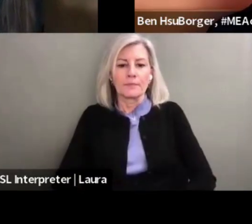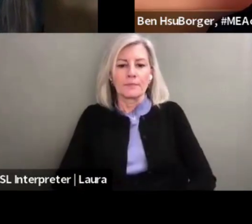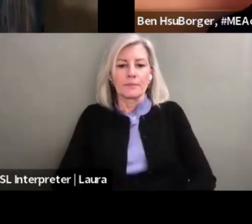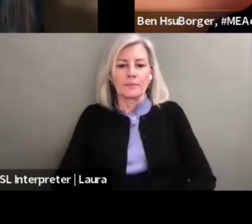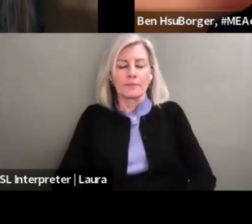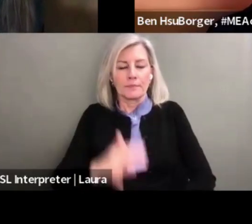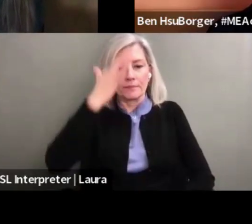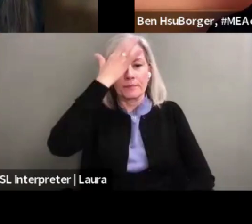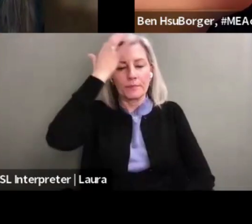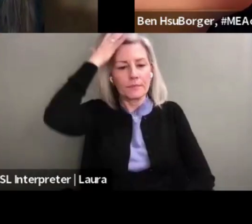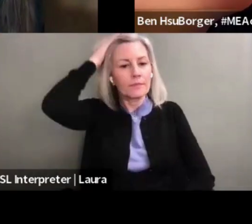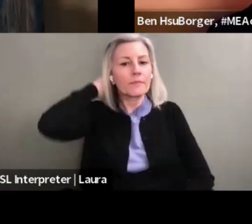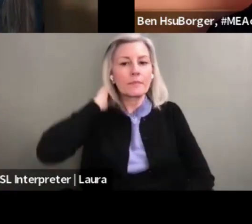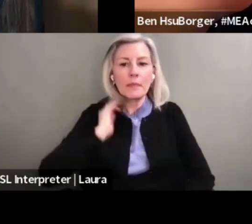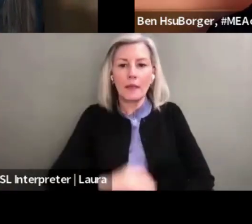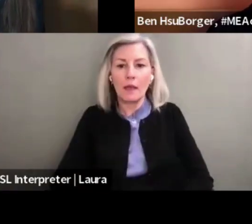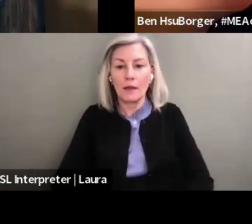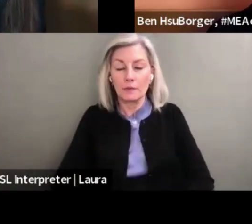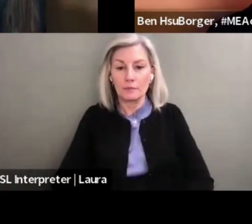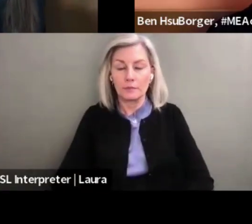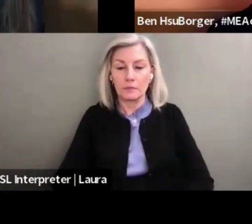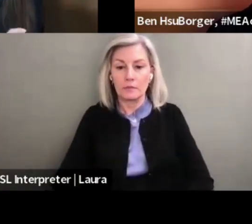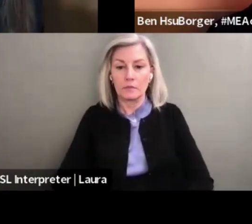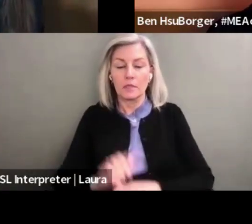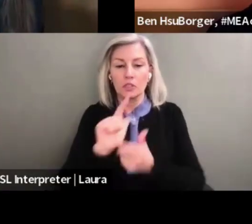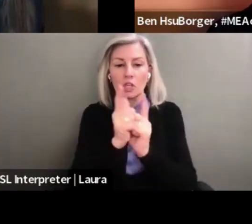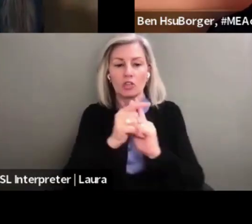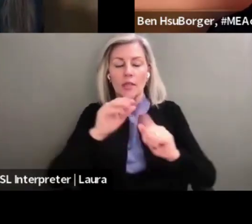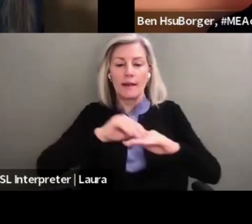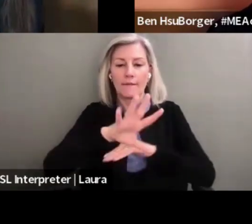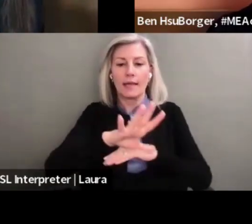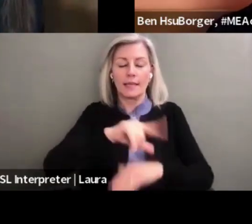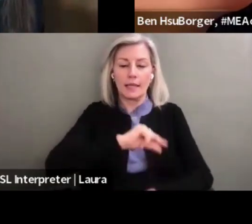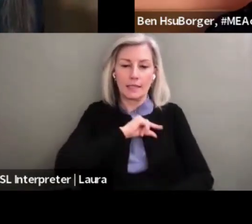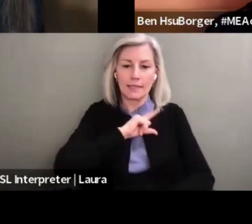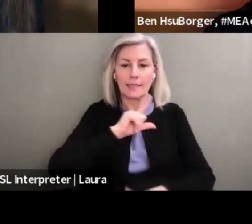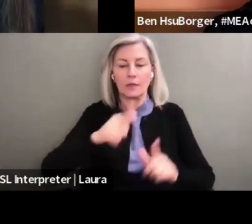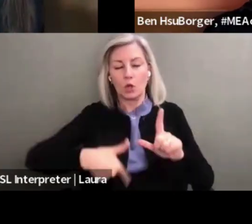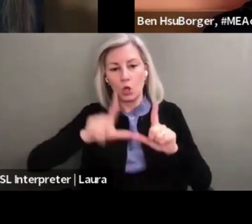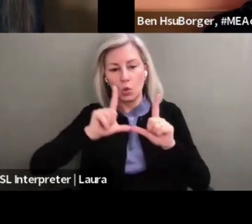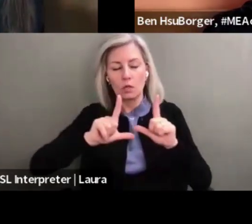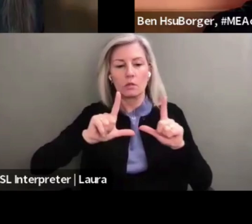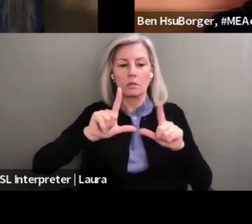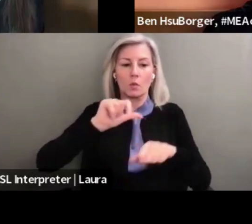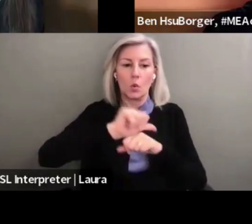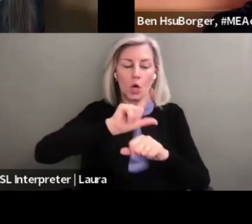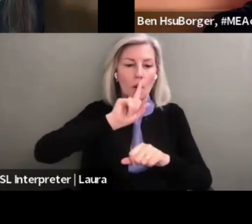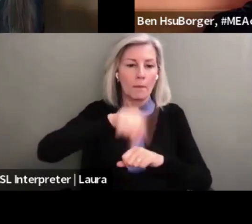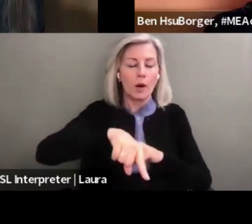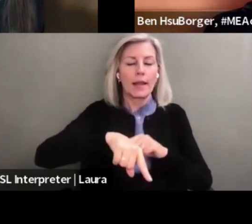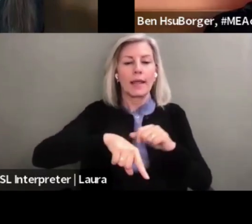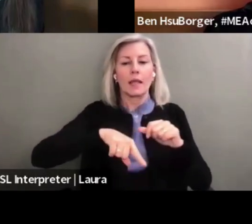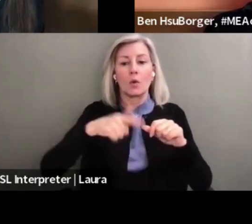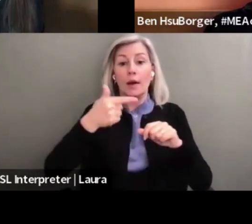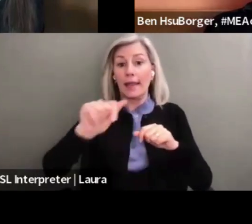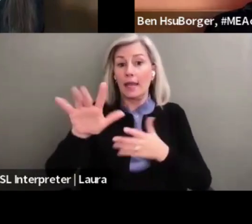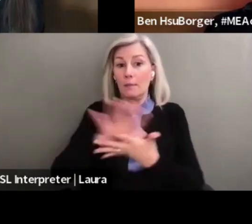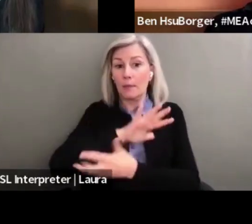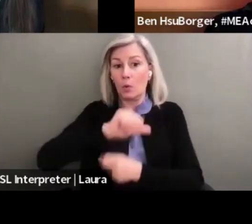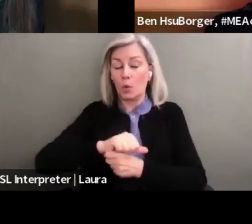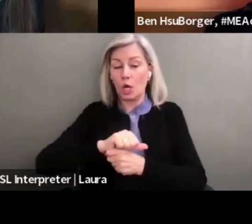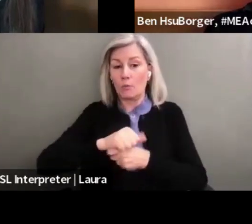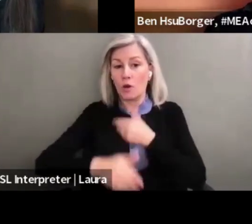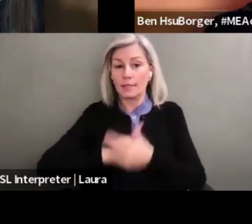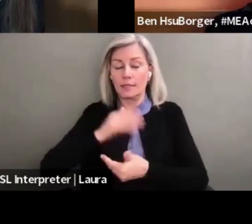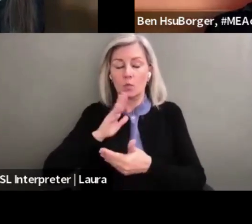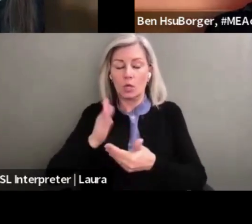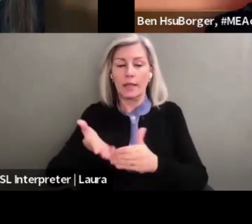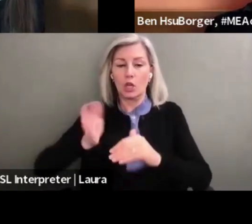and be informed in our state plans.